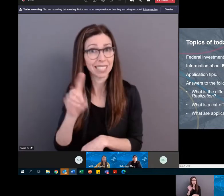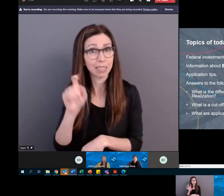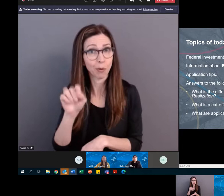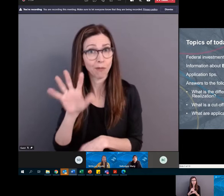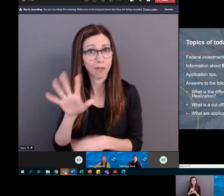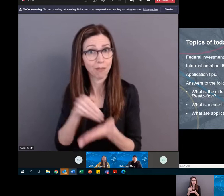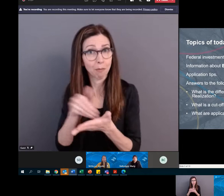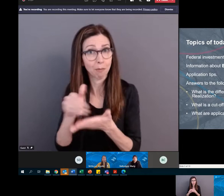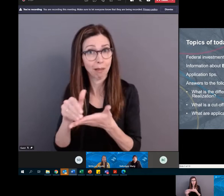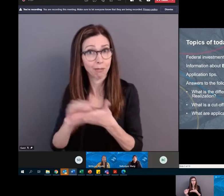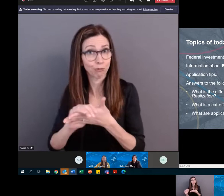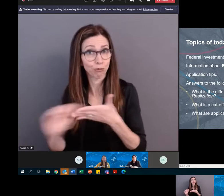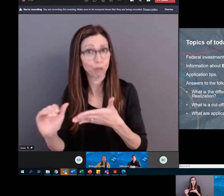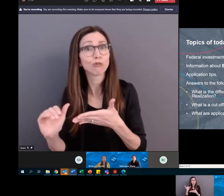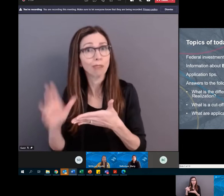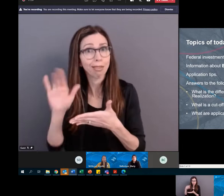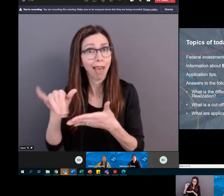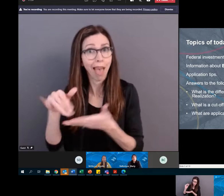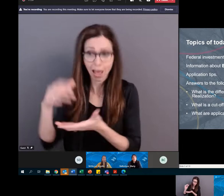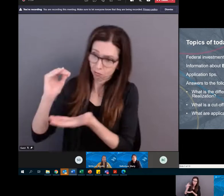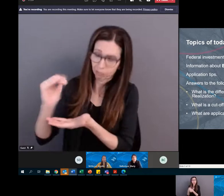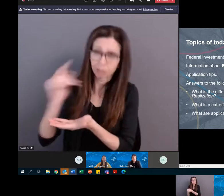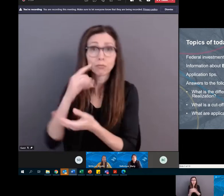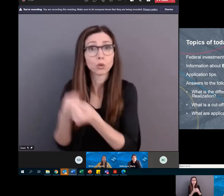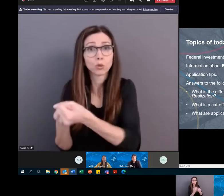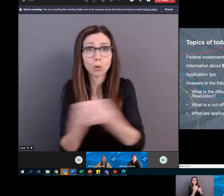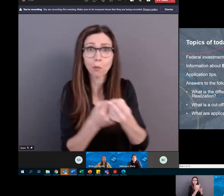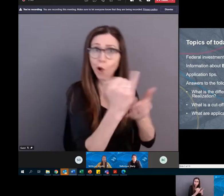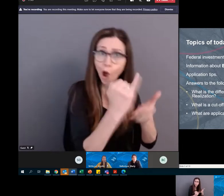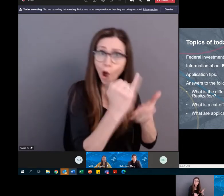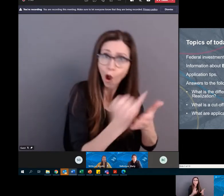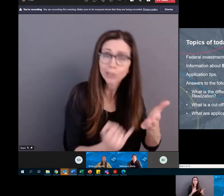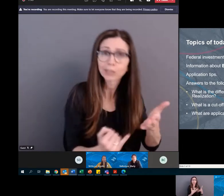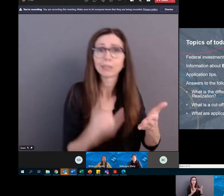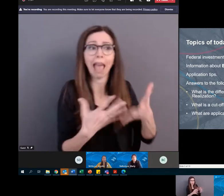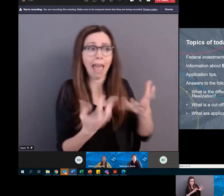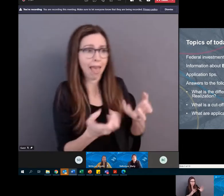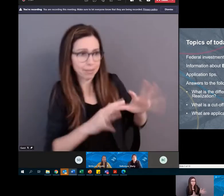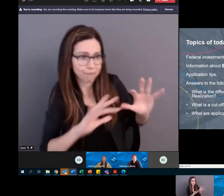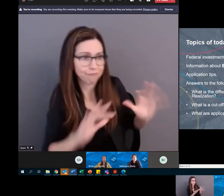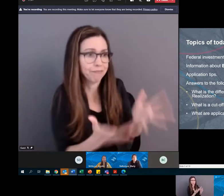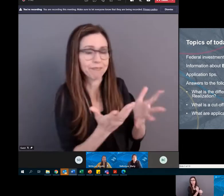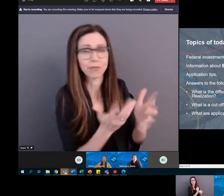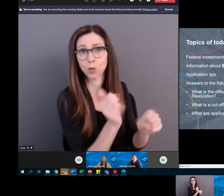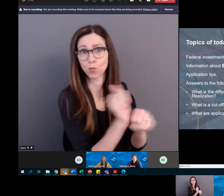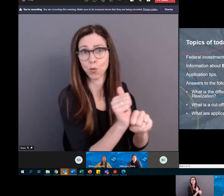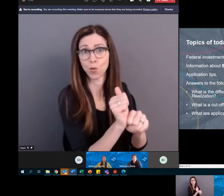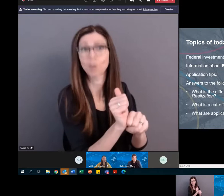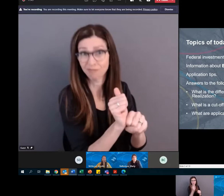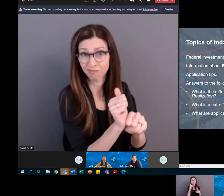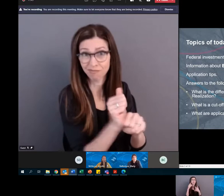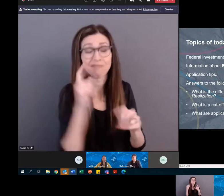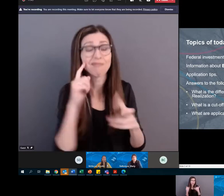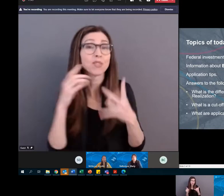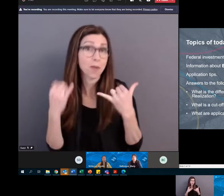to support artists and stimulate employment in the arts sector. The Council is investing this one-time